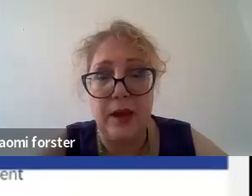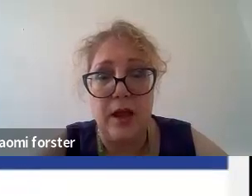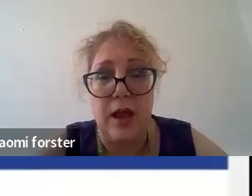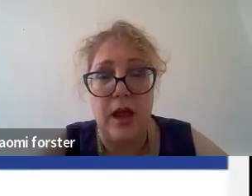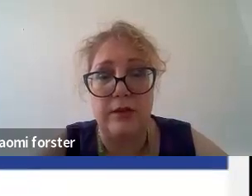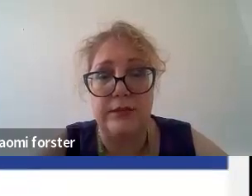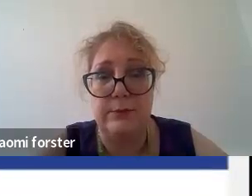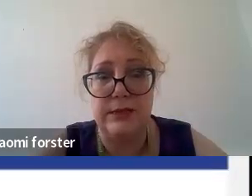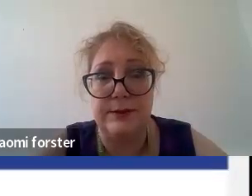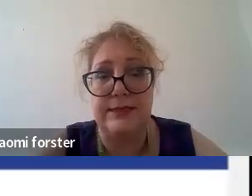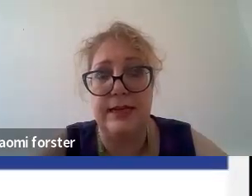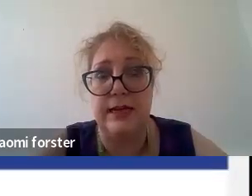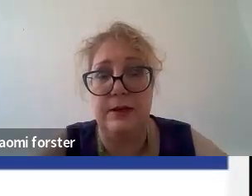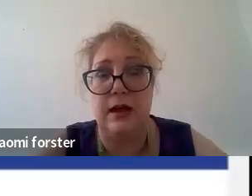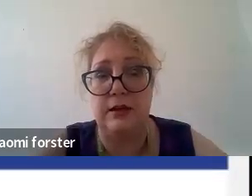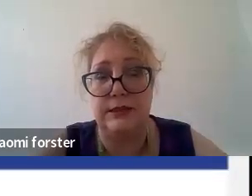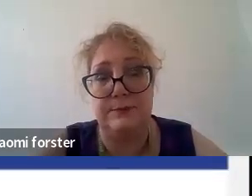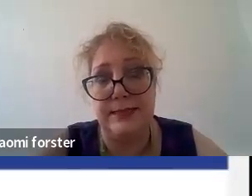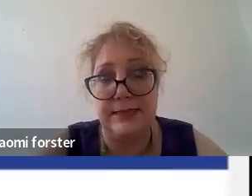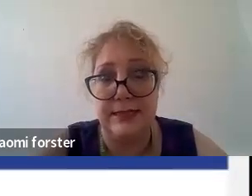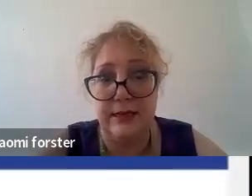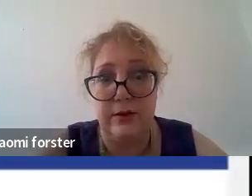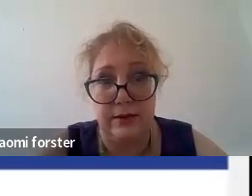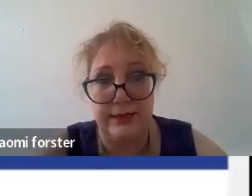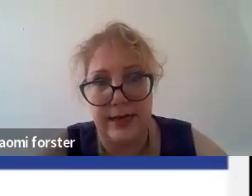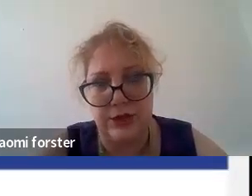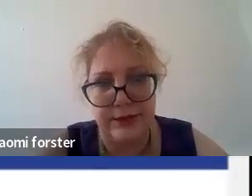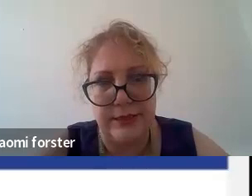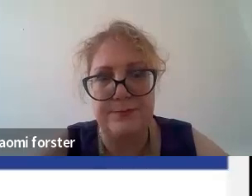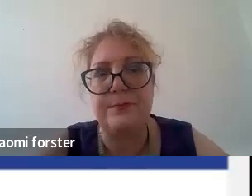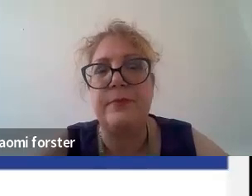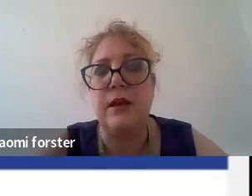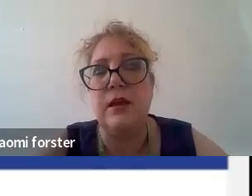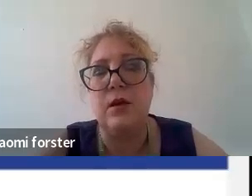bit, you can see ours is split into nine sections.